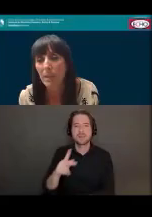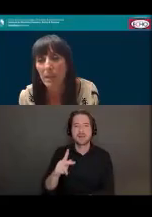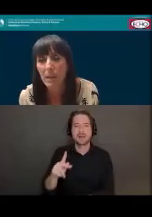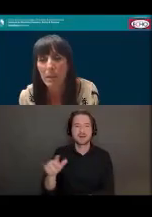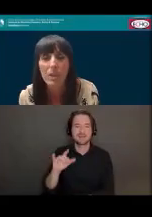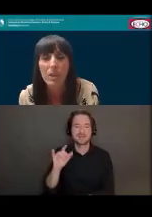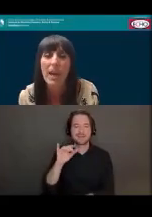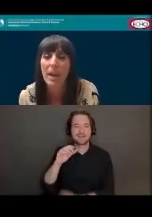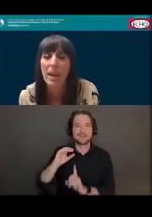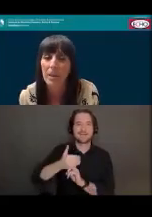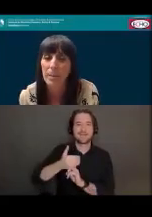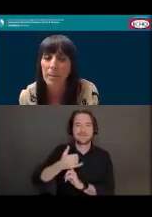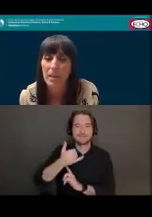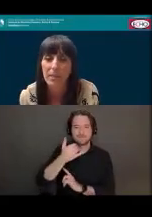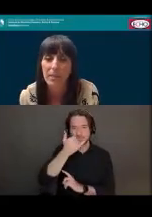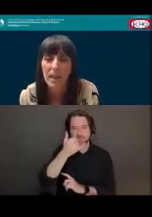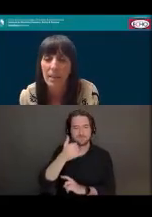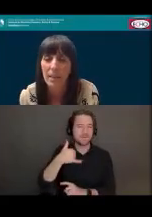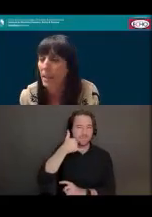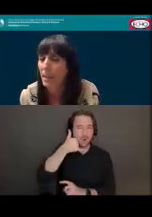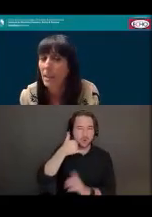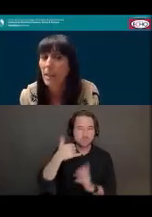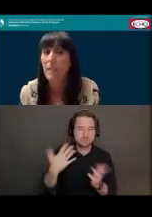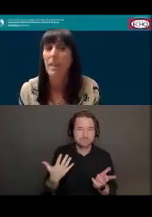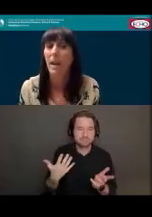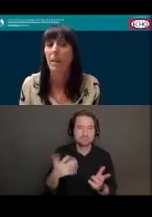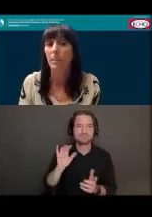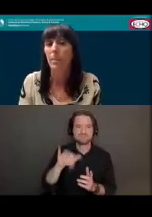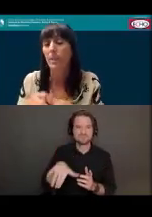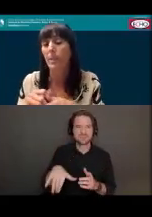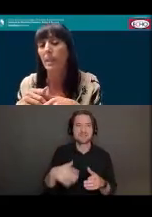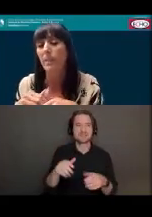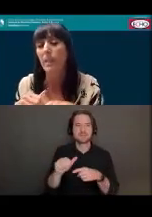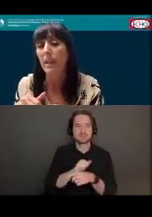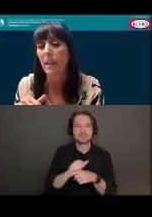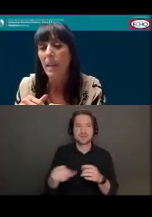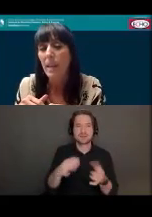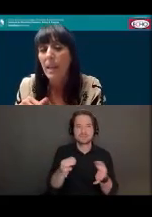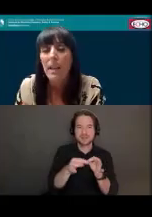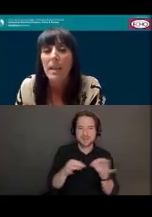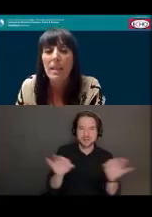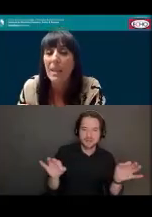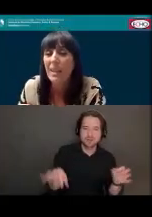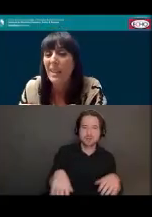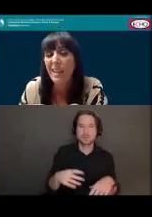language and perspective. Take perspective. Taking it doesn't